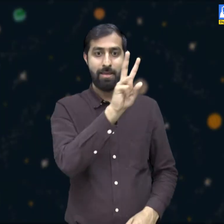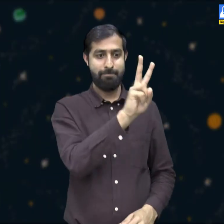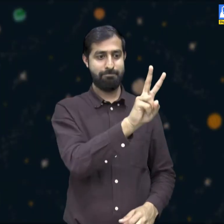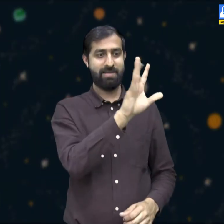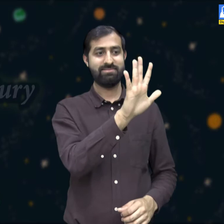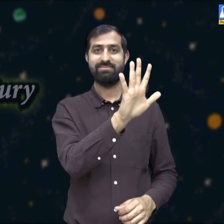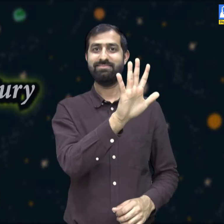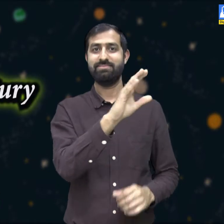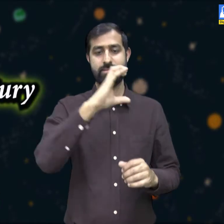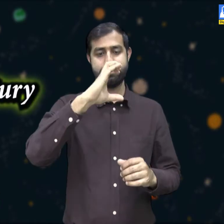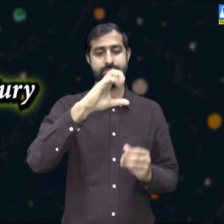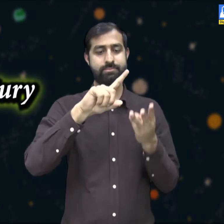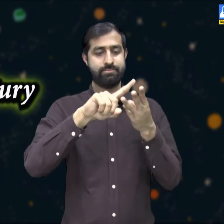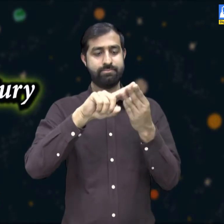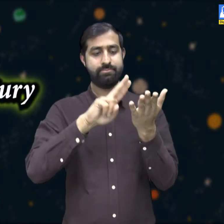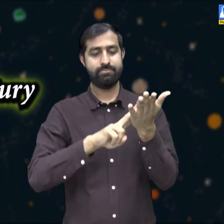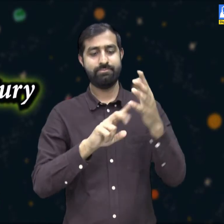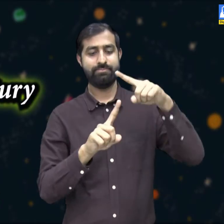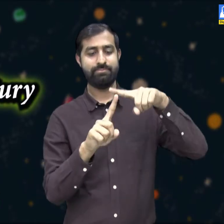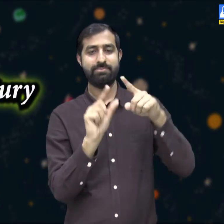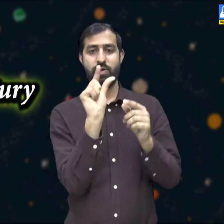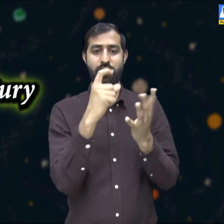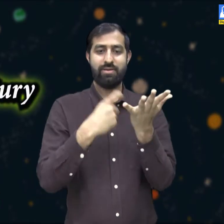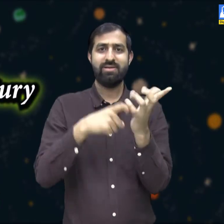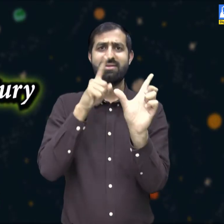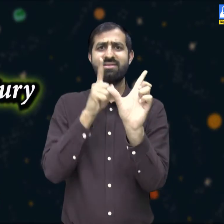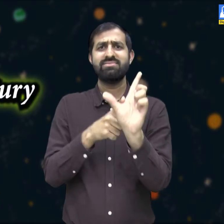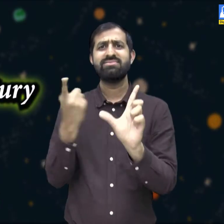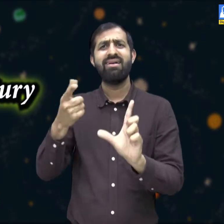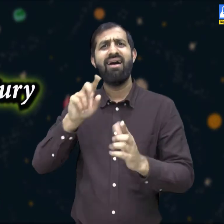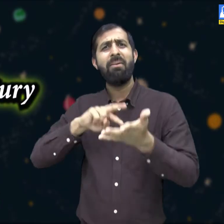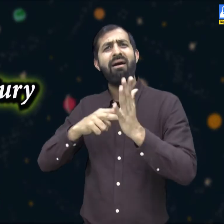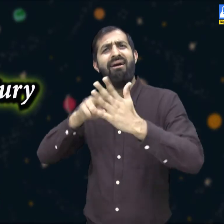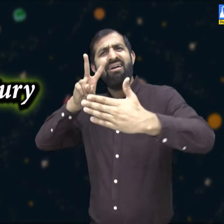This story is from the future 25th century.